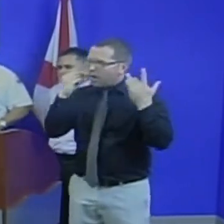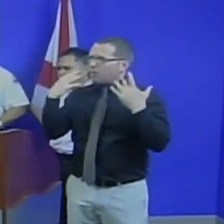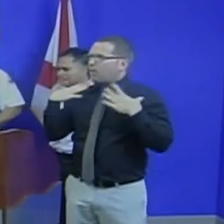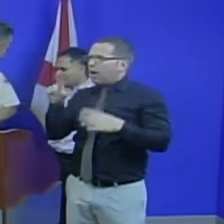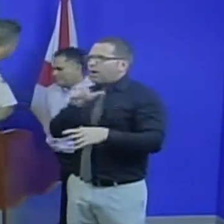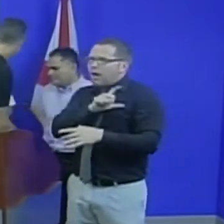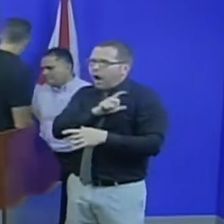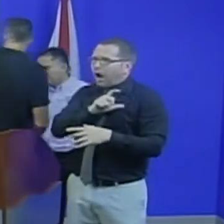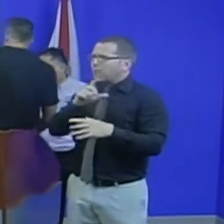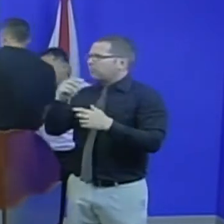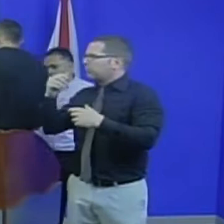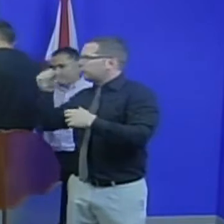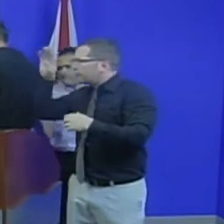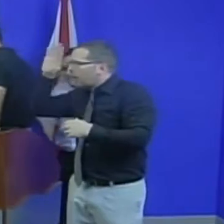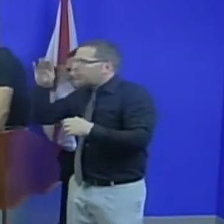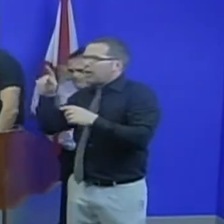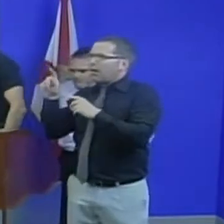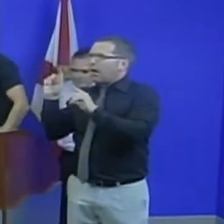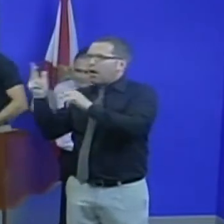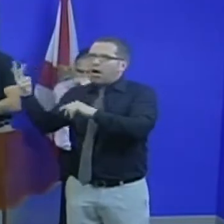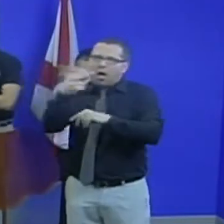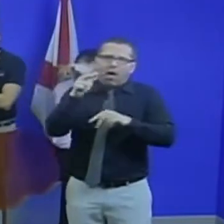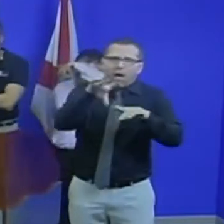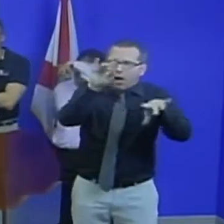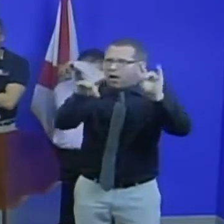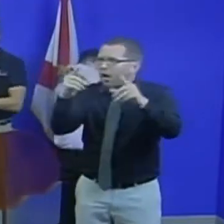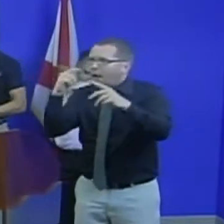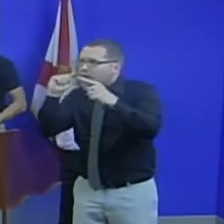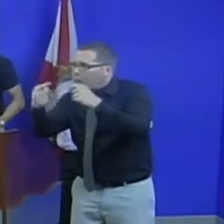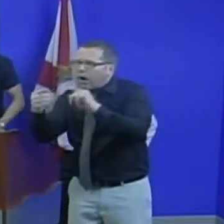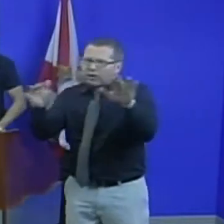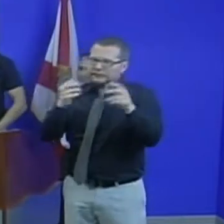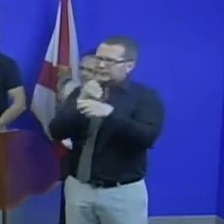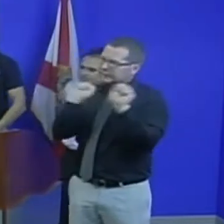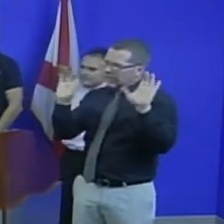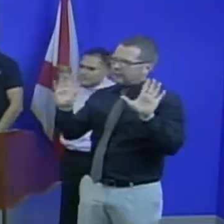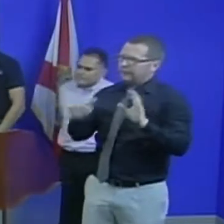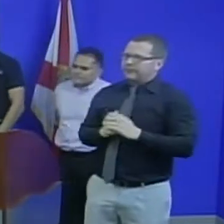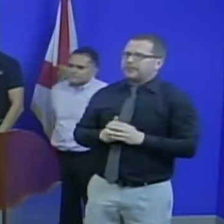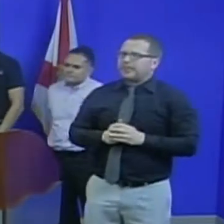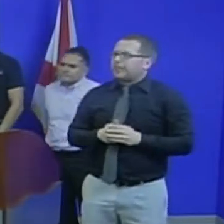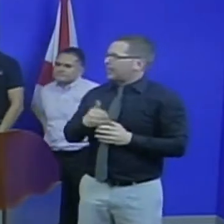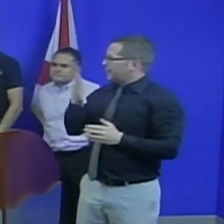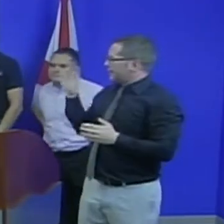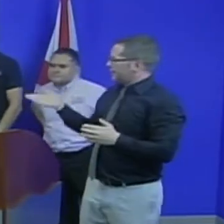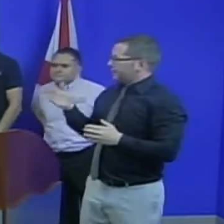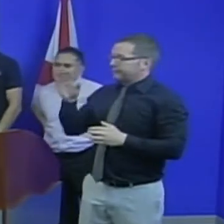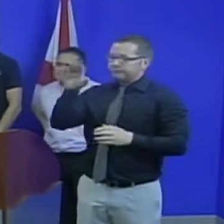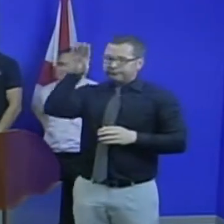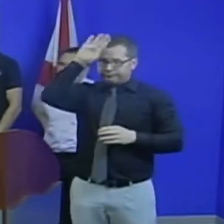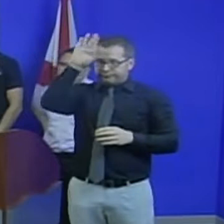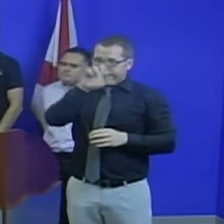SO WITH THAT SAID I'M GOING TO BRING UP THE CHIEF OF BROWARD